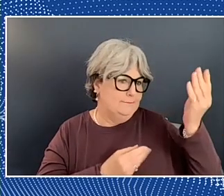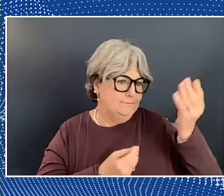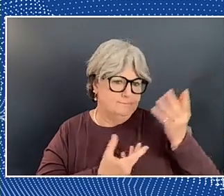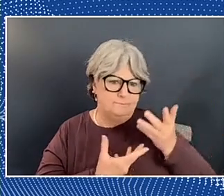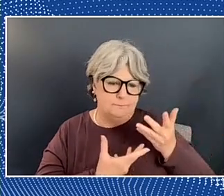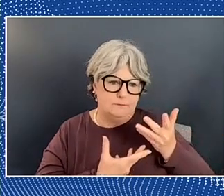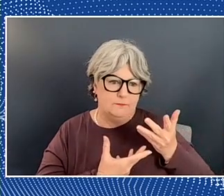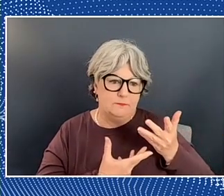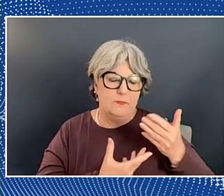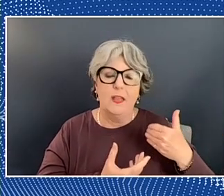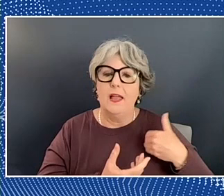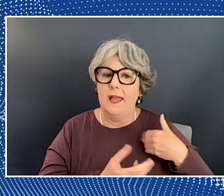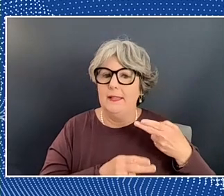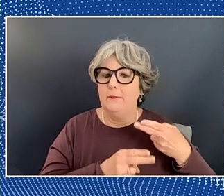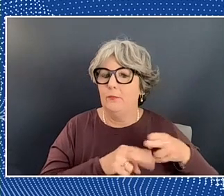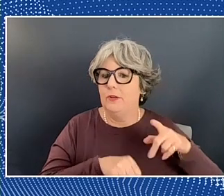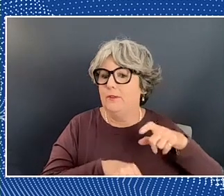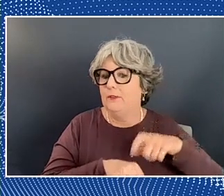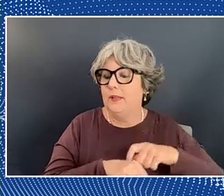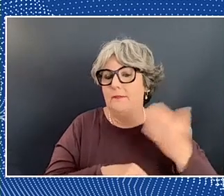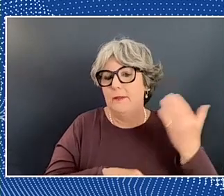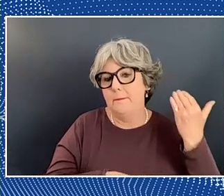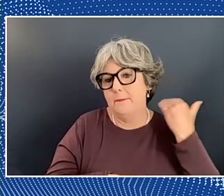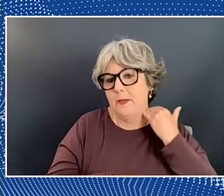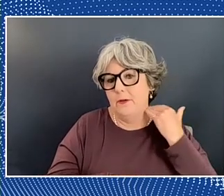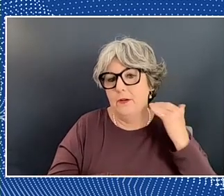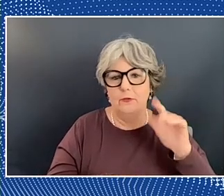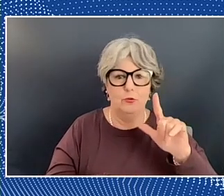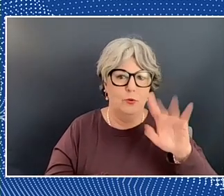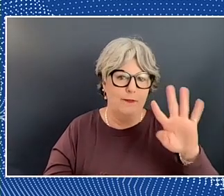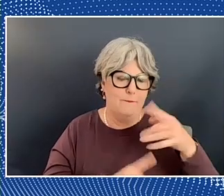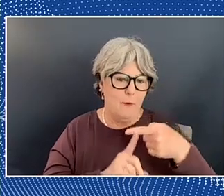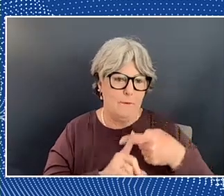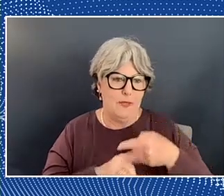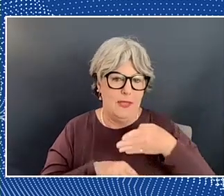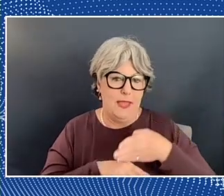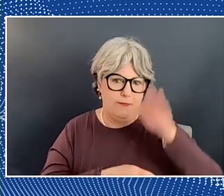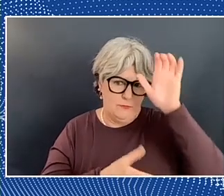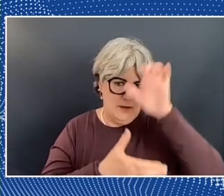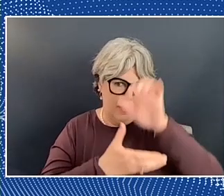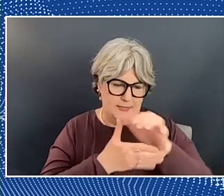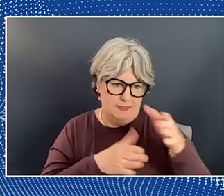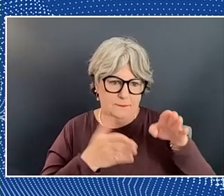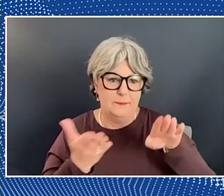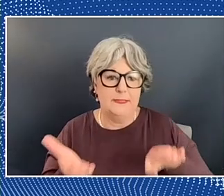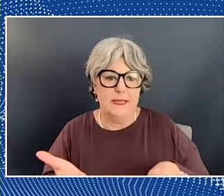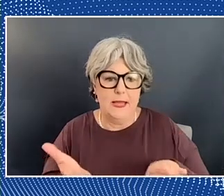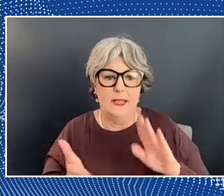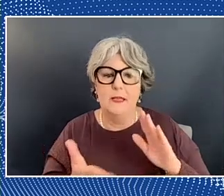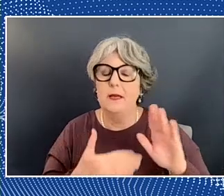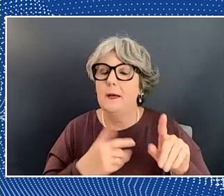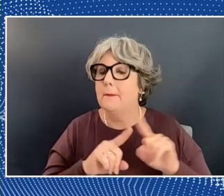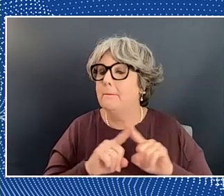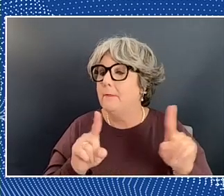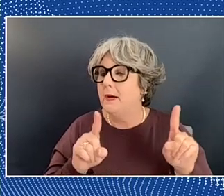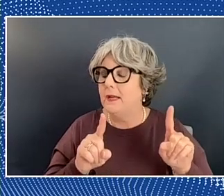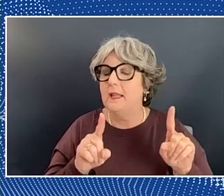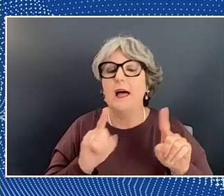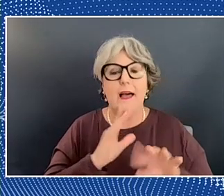I had a brief period of bankruptcy of 24 months after my husband died, but ultimately I did find a way to pay my